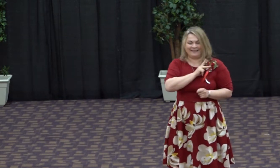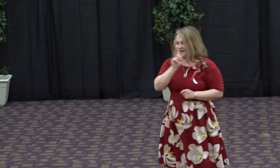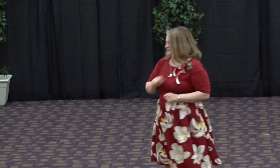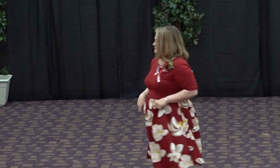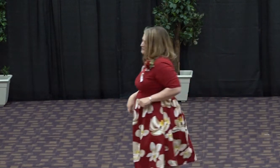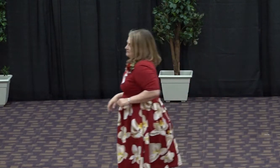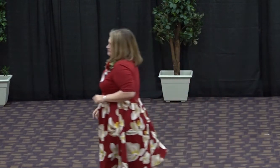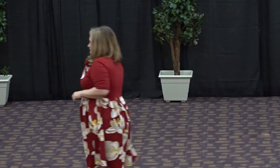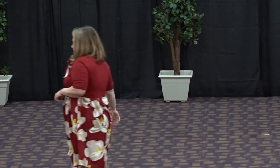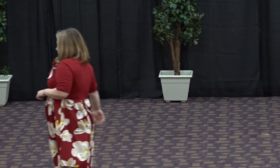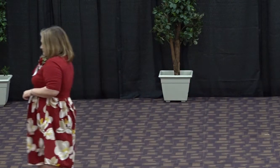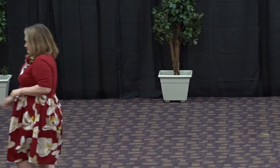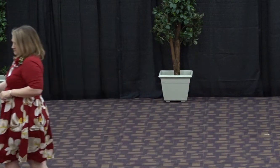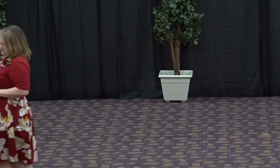I'd like to share some things about Katelyn.